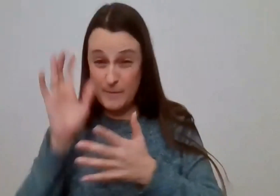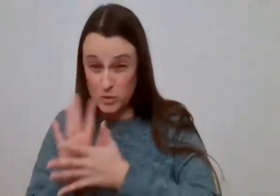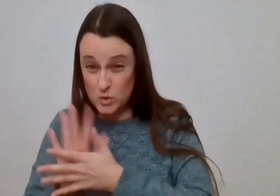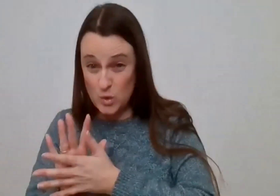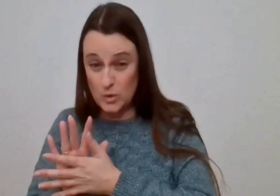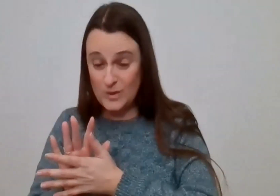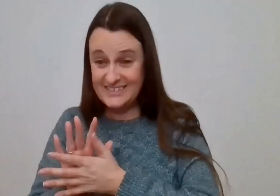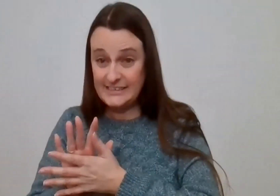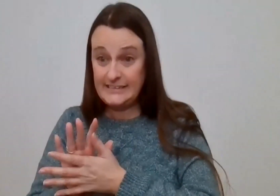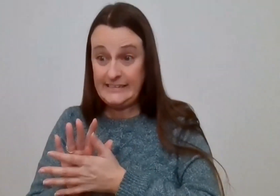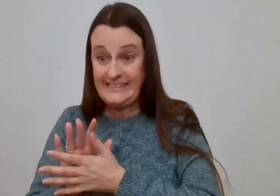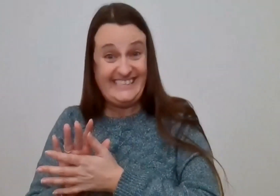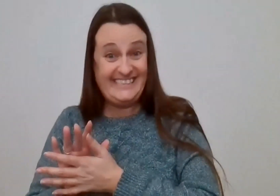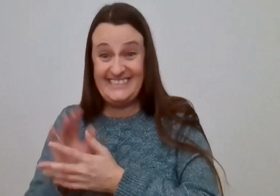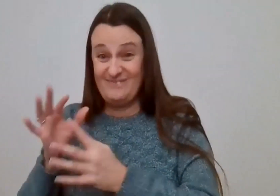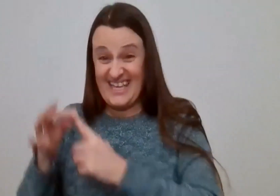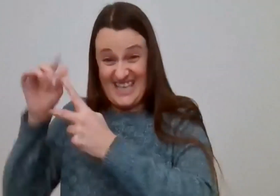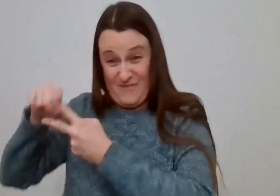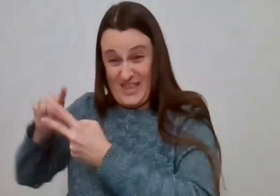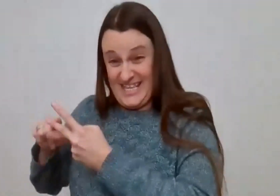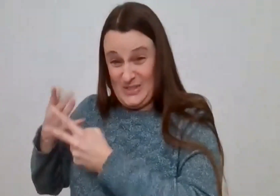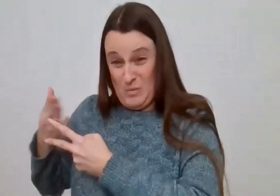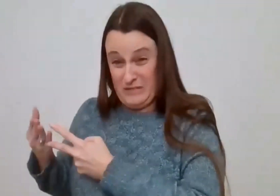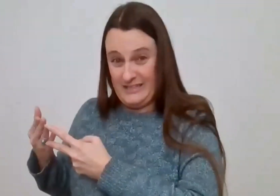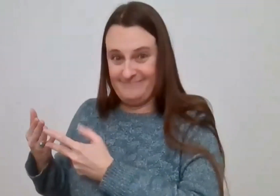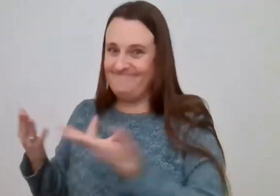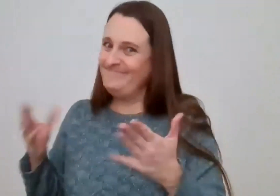know students are limited with what they can do to get back on track so if i were to fail english